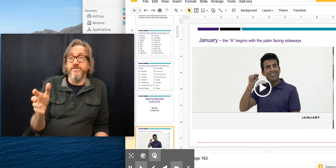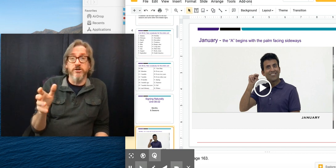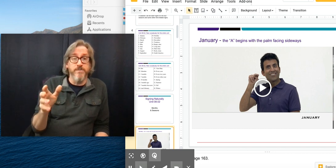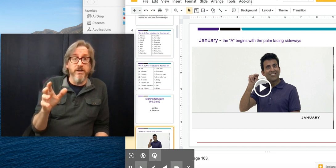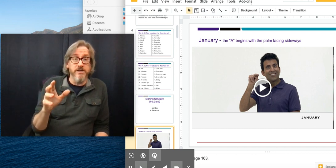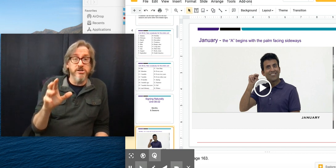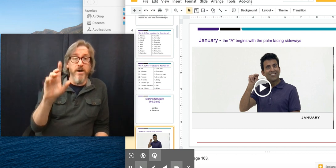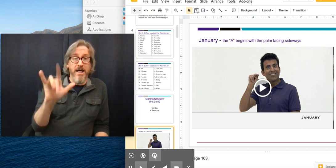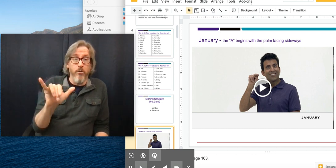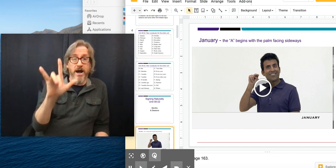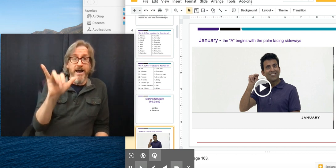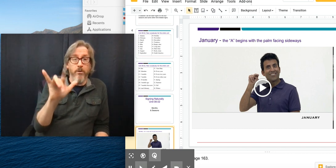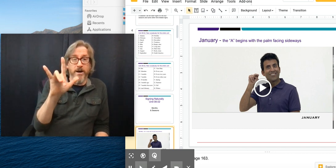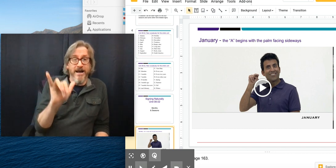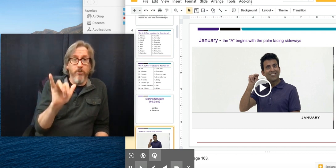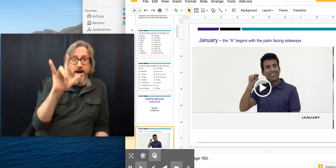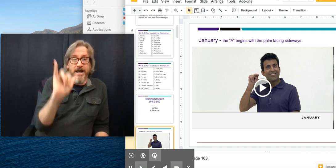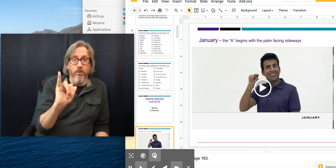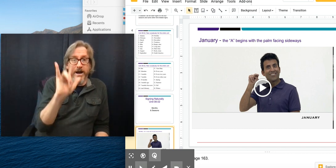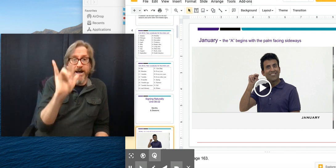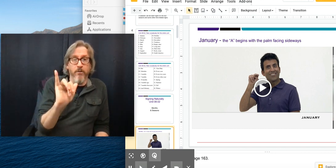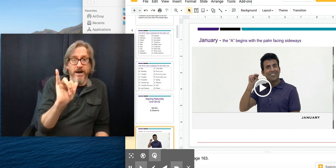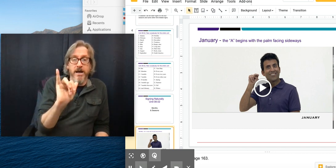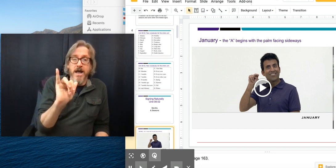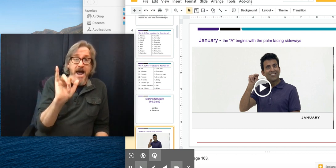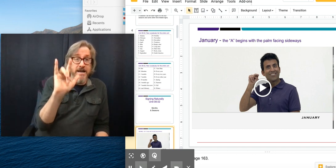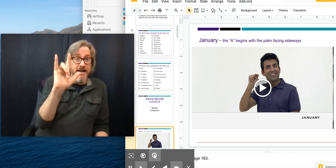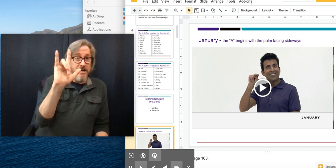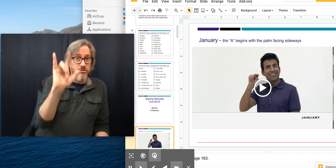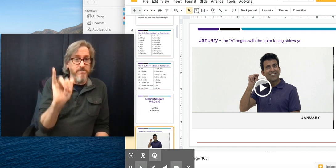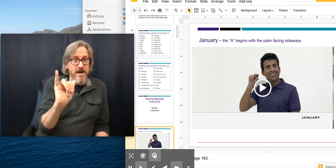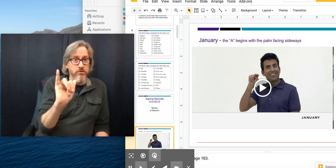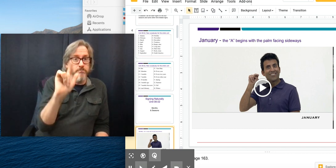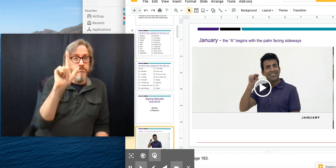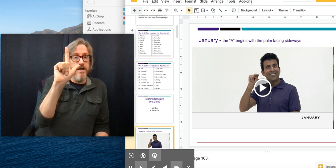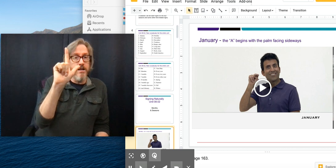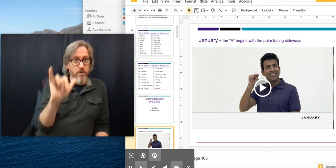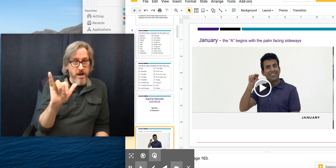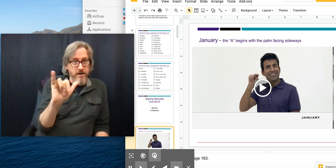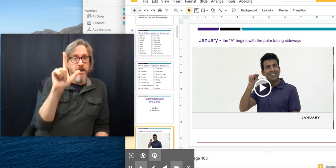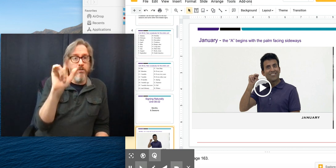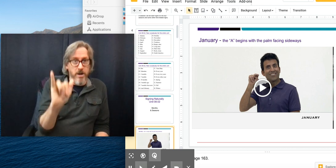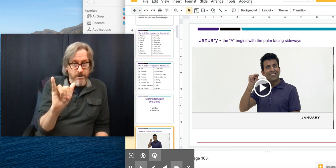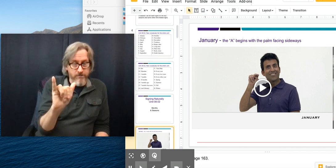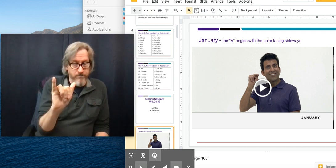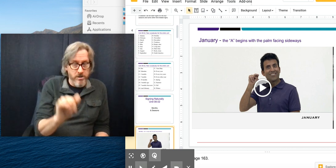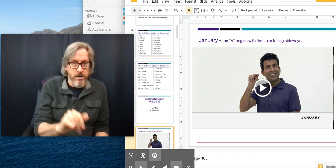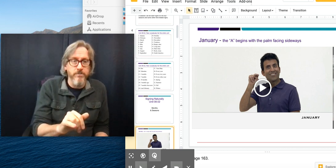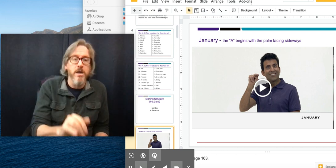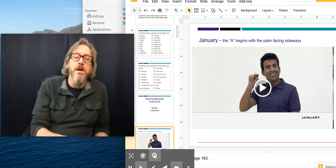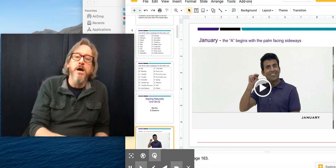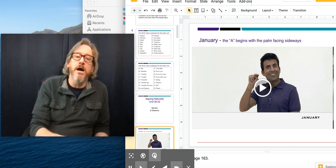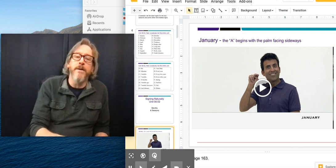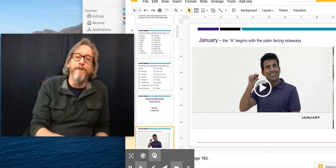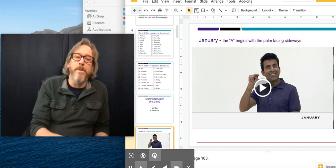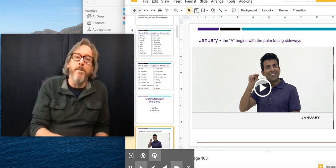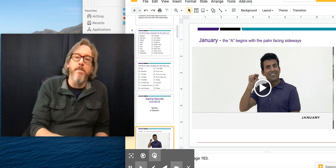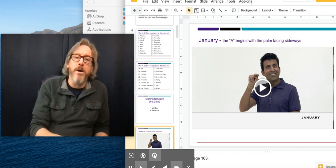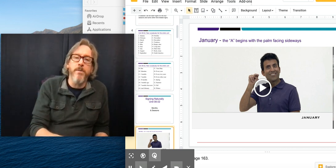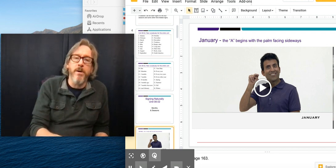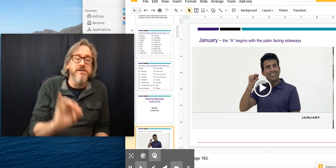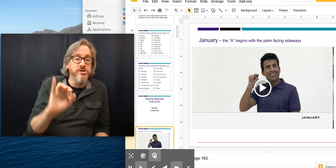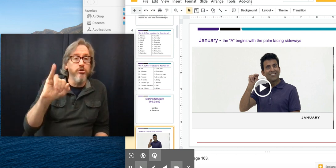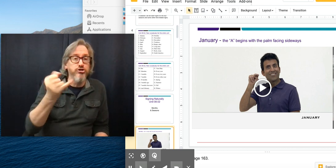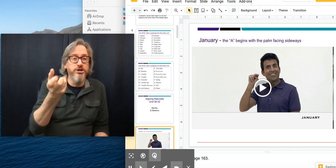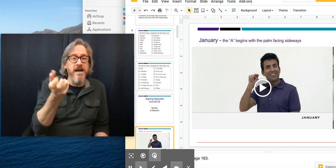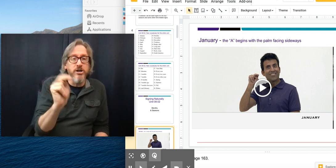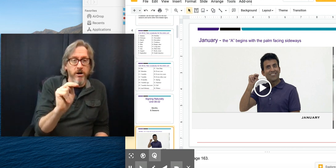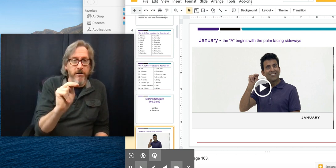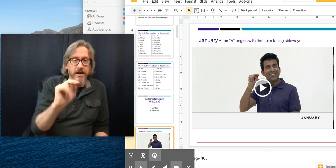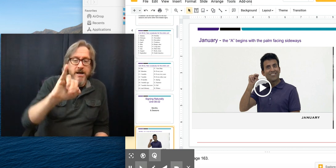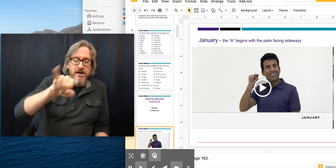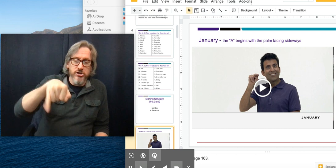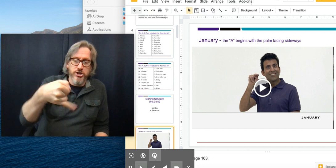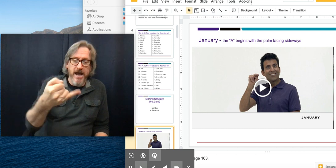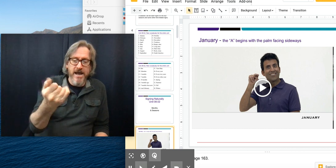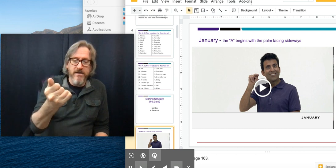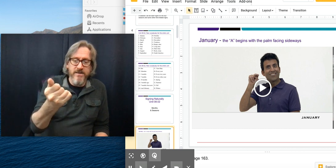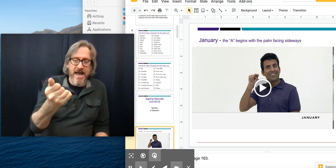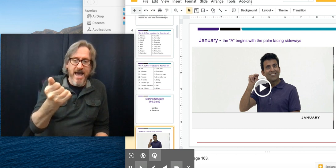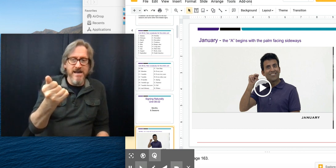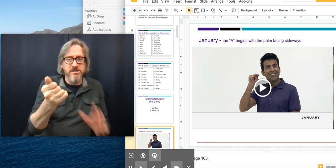fingerspelling so l-y-l-y-l-y-l-y-l-y and it drops down l y l y okay um so January J the a